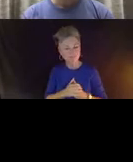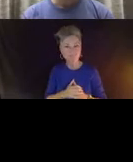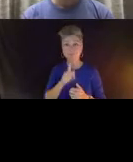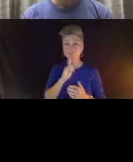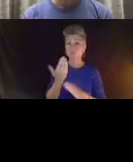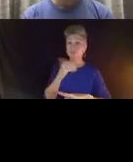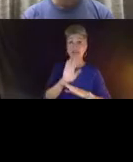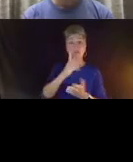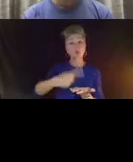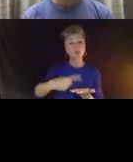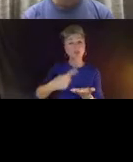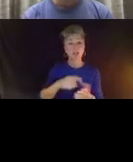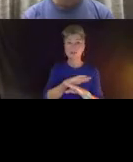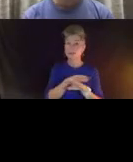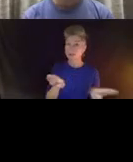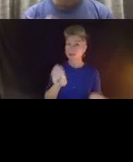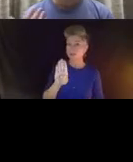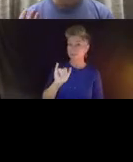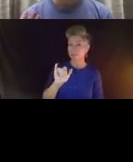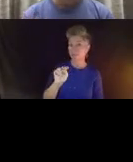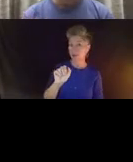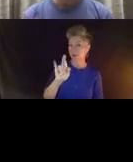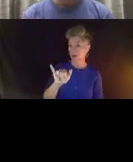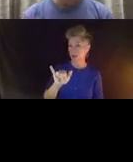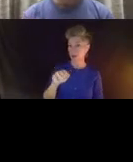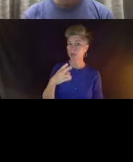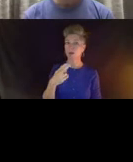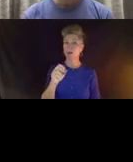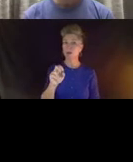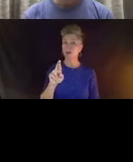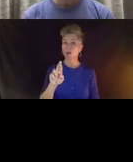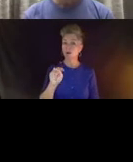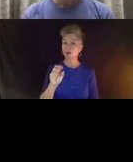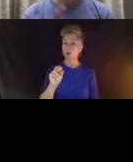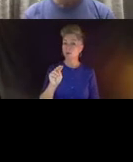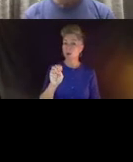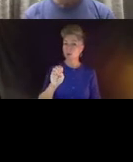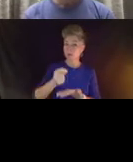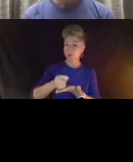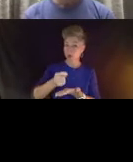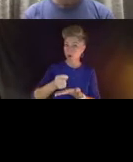on nonbinary hormone therapy. And I have to just start by saying